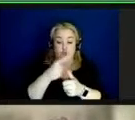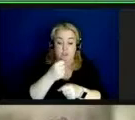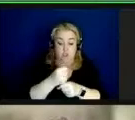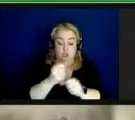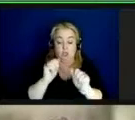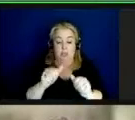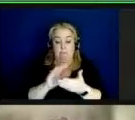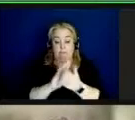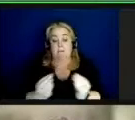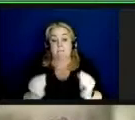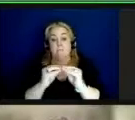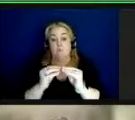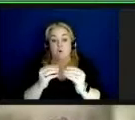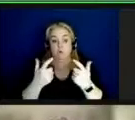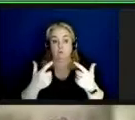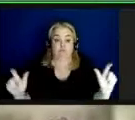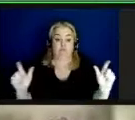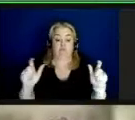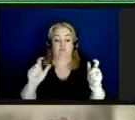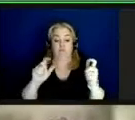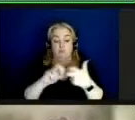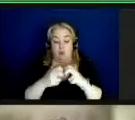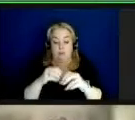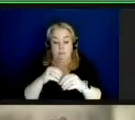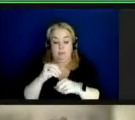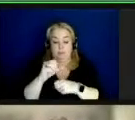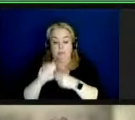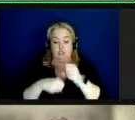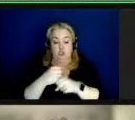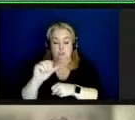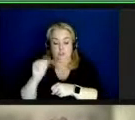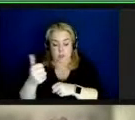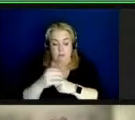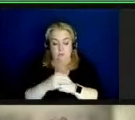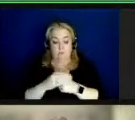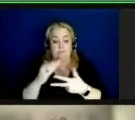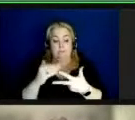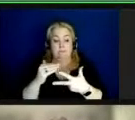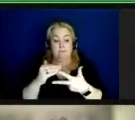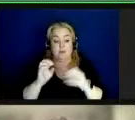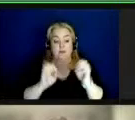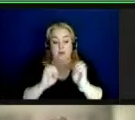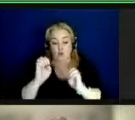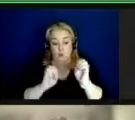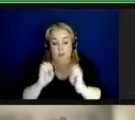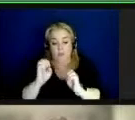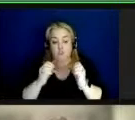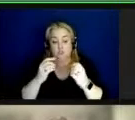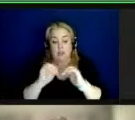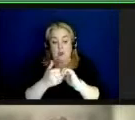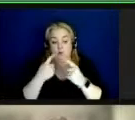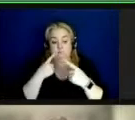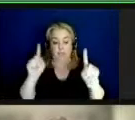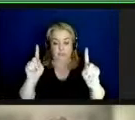MADE IN THE MODEL SOMETHING